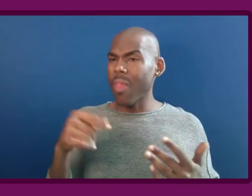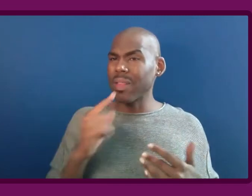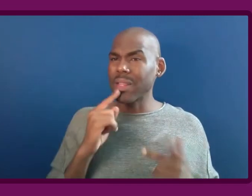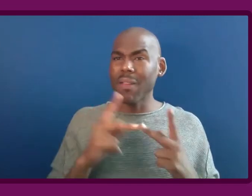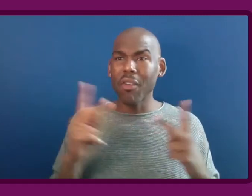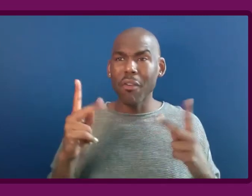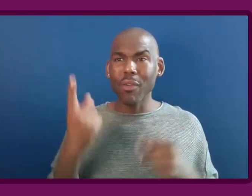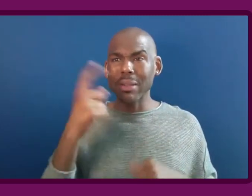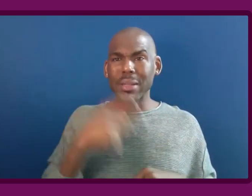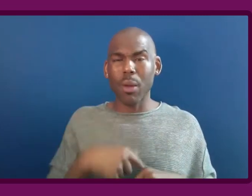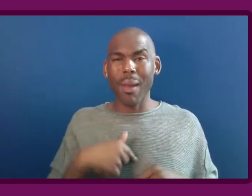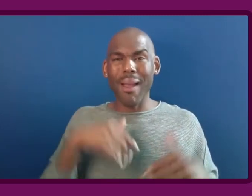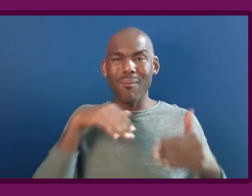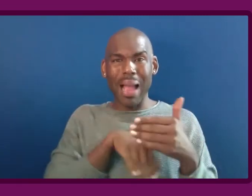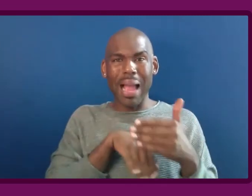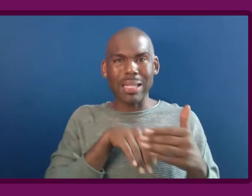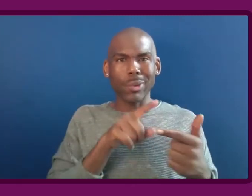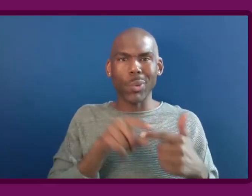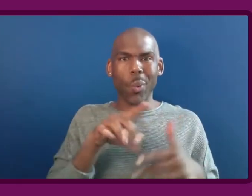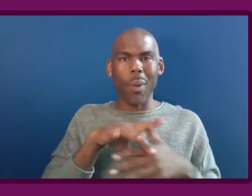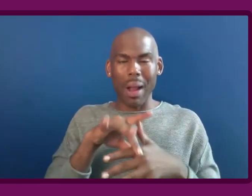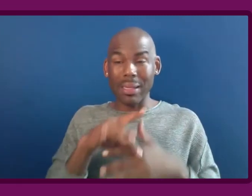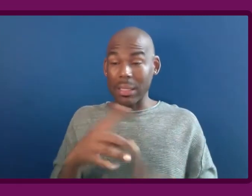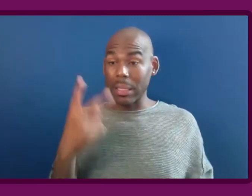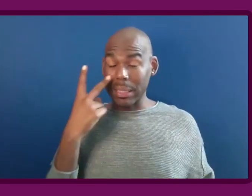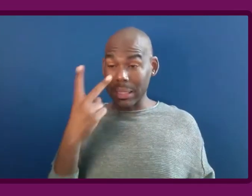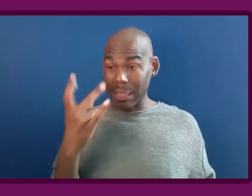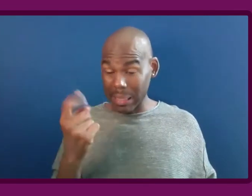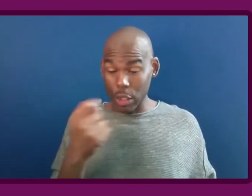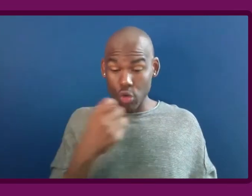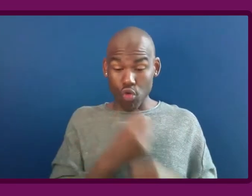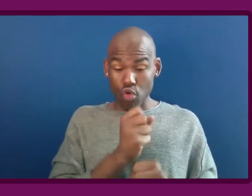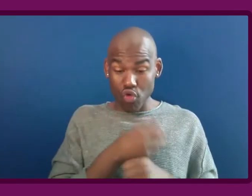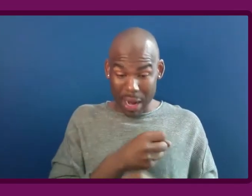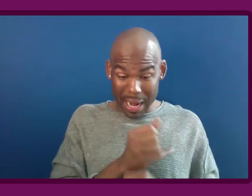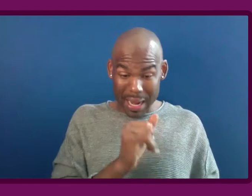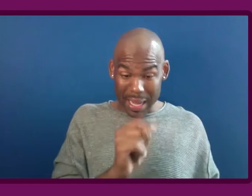Because this is the very first time we have access to content, seeing it, creating it,